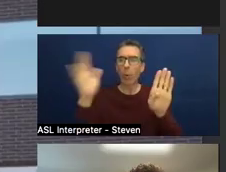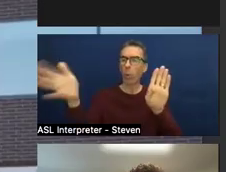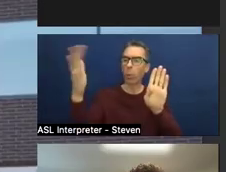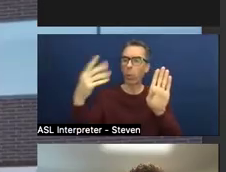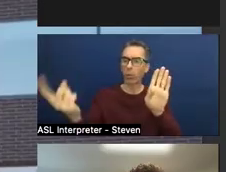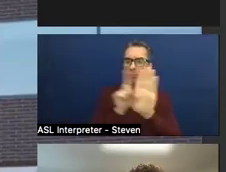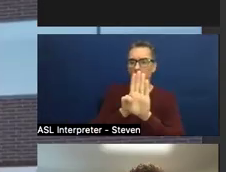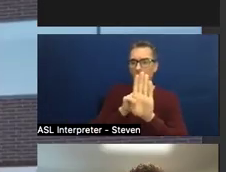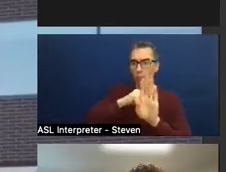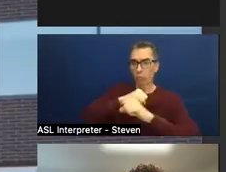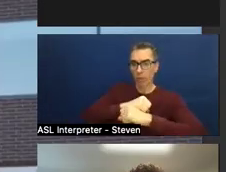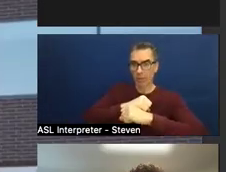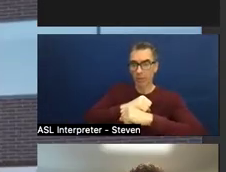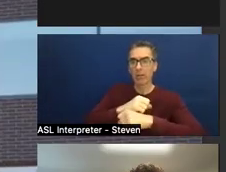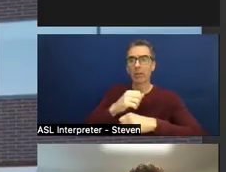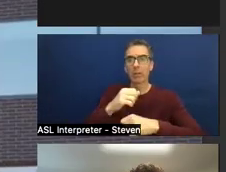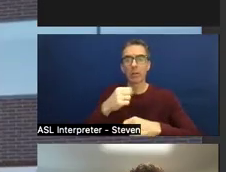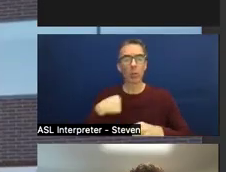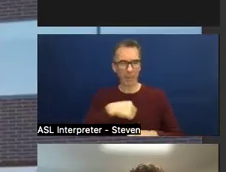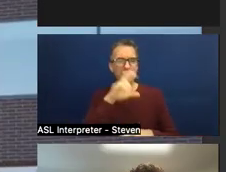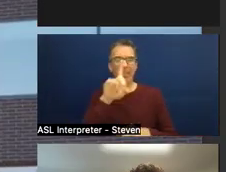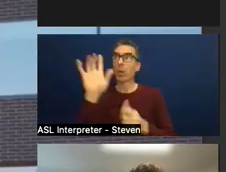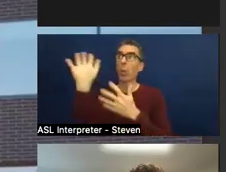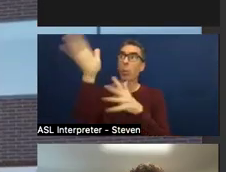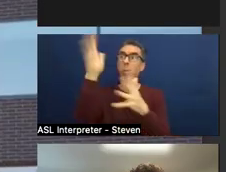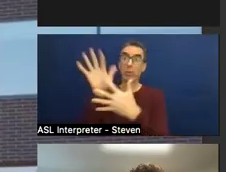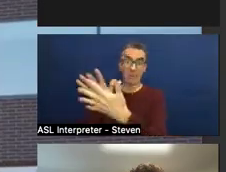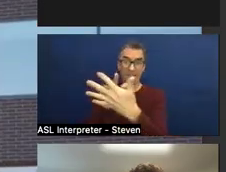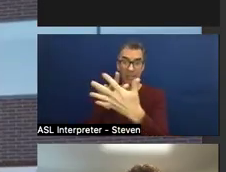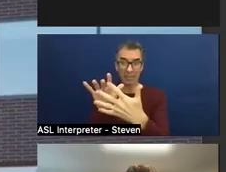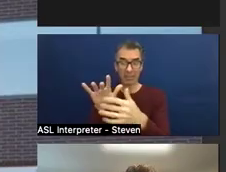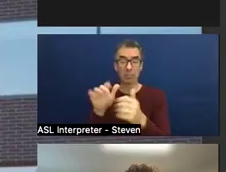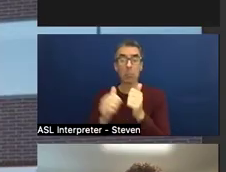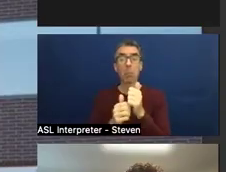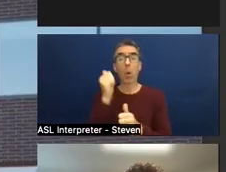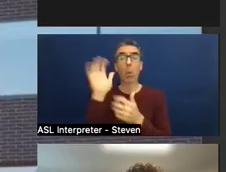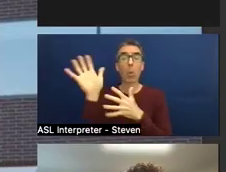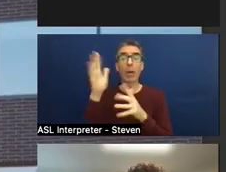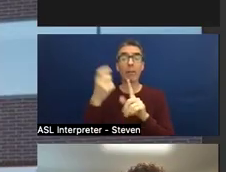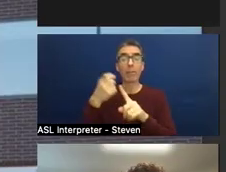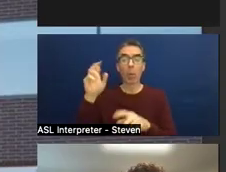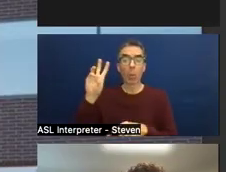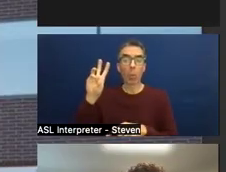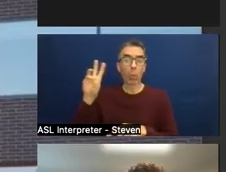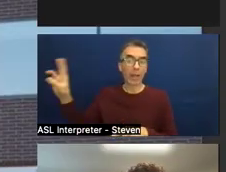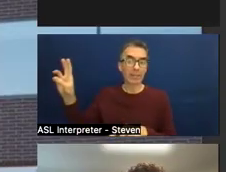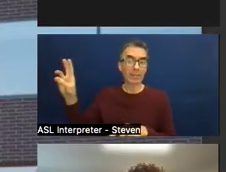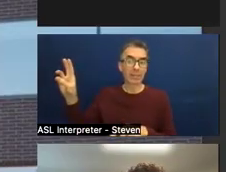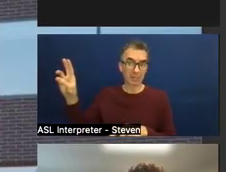the prevailing winds when we did our wind study showed most of the wind is coming from the west side of the corridor.